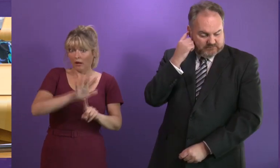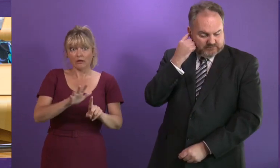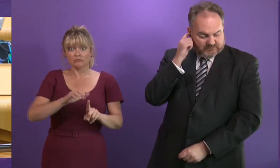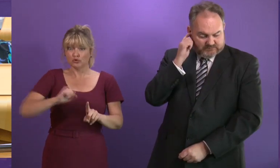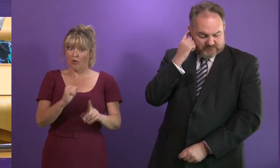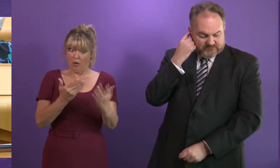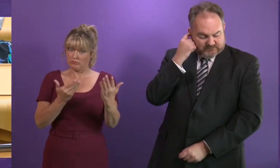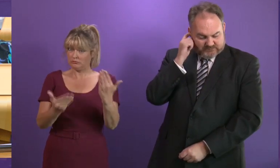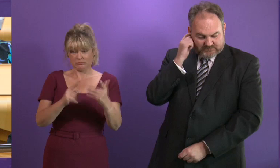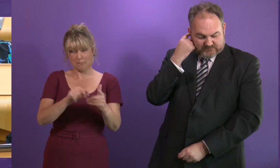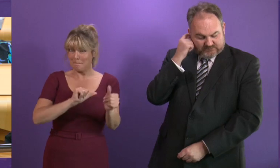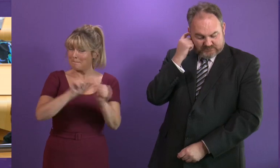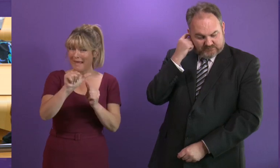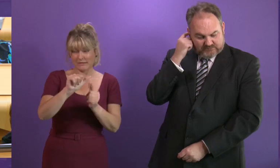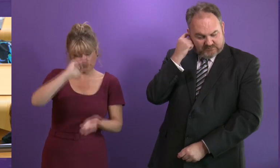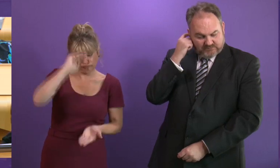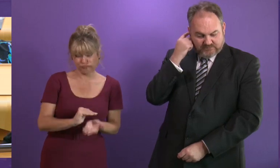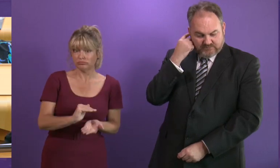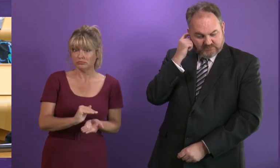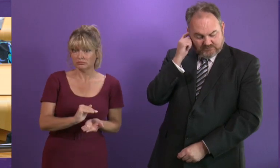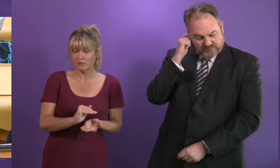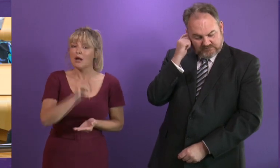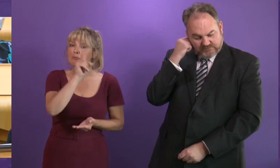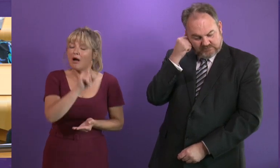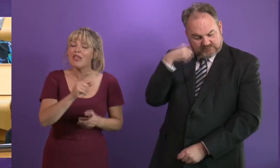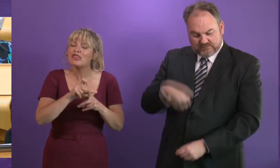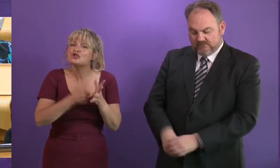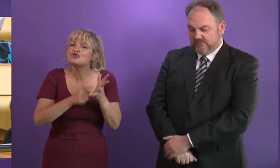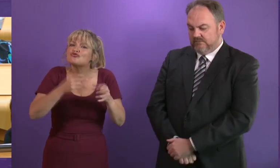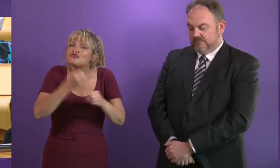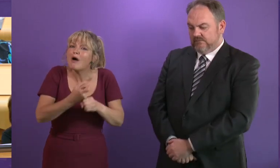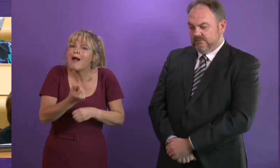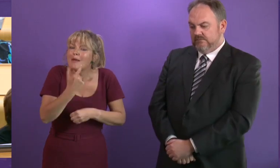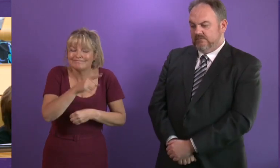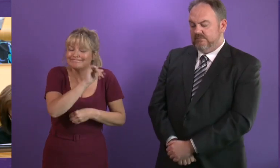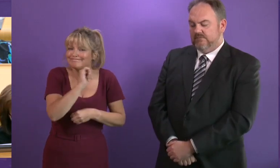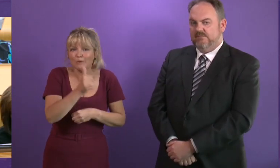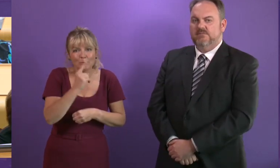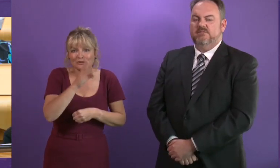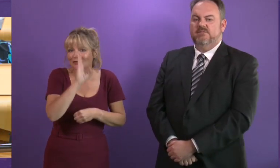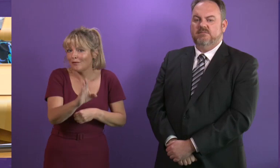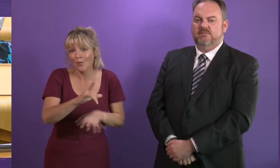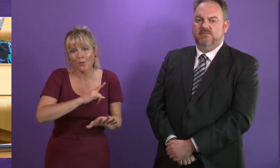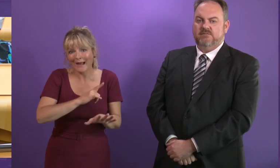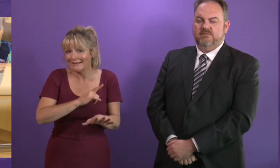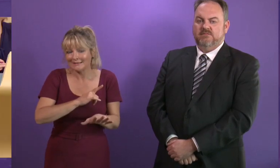The drug-driving limits have not been straightforward. A significant number of drug types are included,